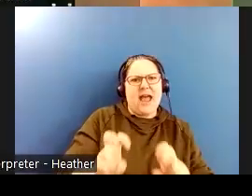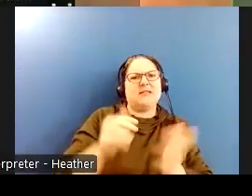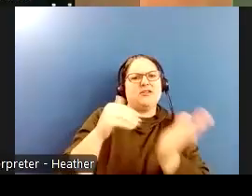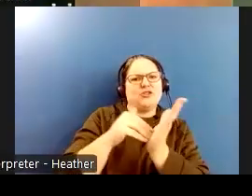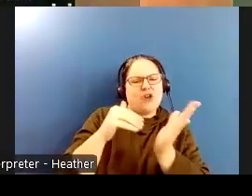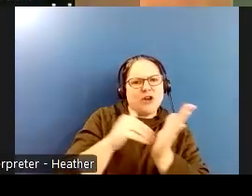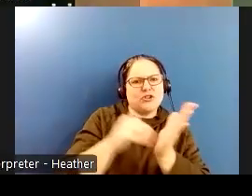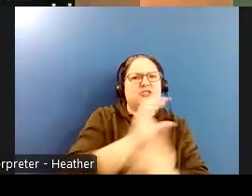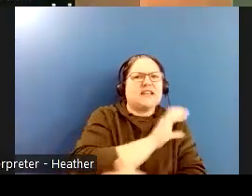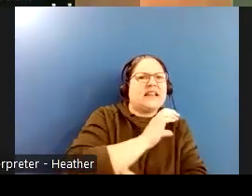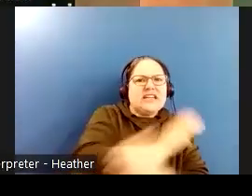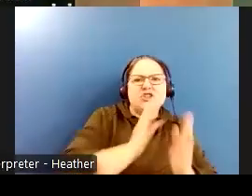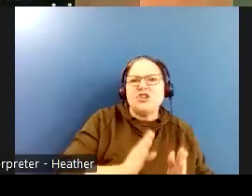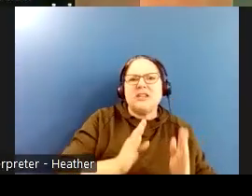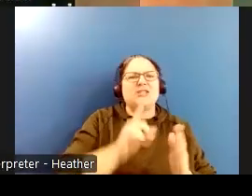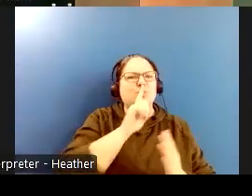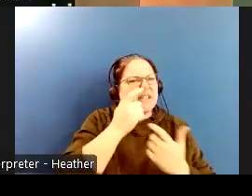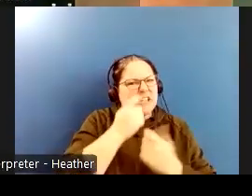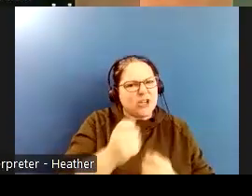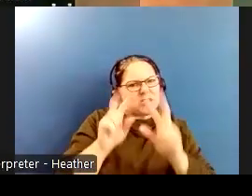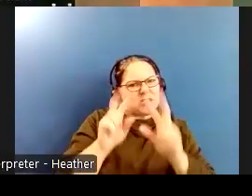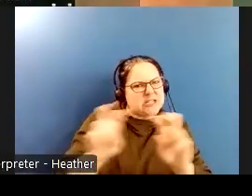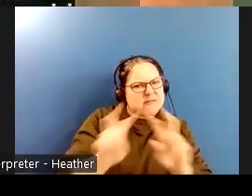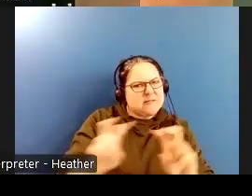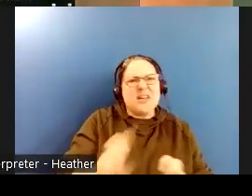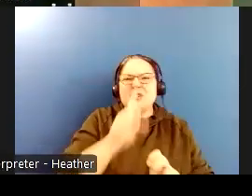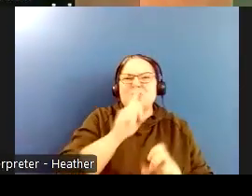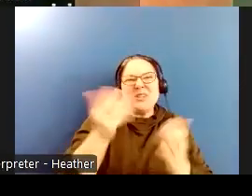it's it's a really interesting phenomenon. I mean it's a new phenomenon if you think about it. This